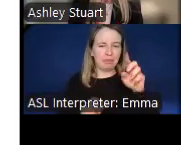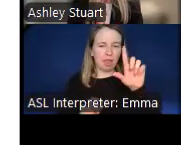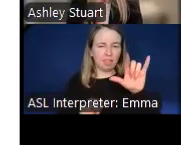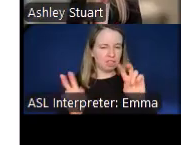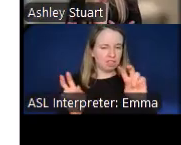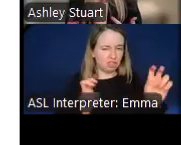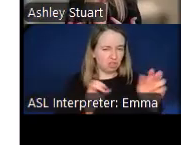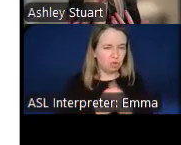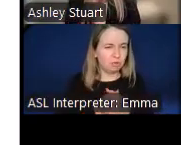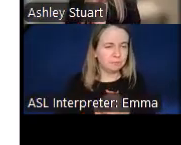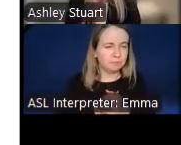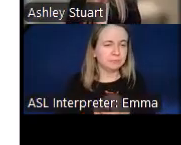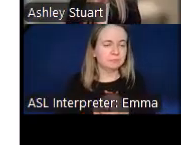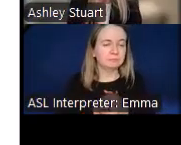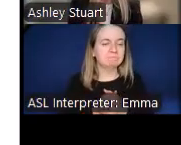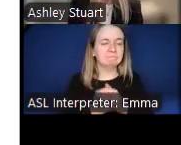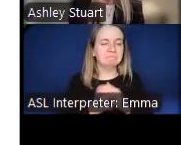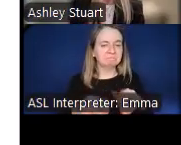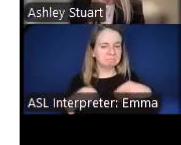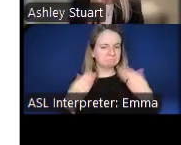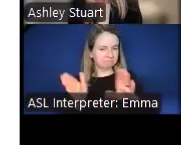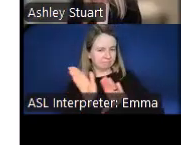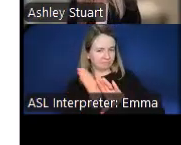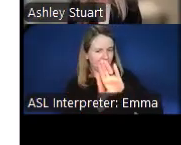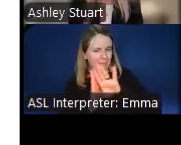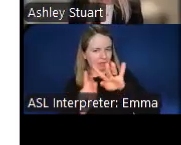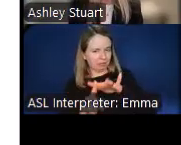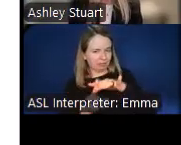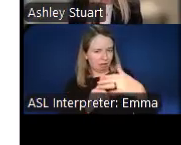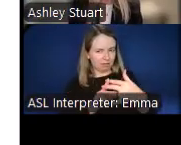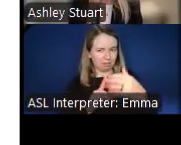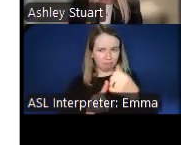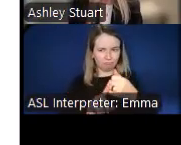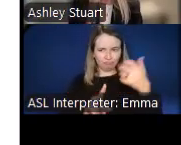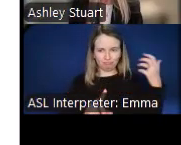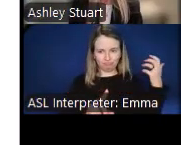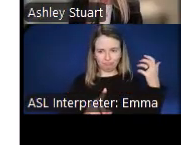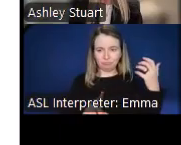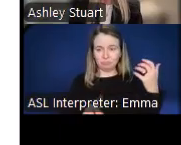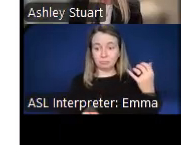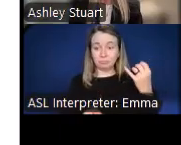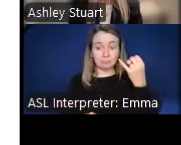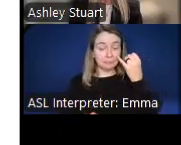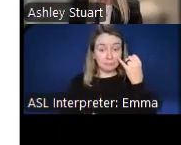So to give some developmental context, if we think especially